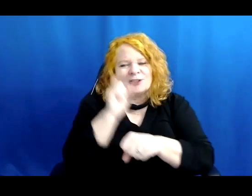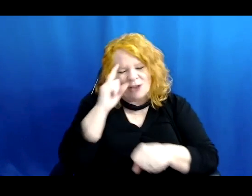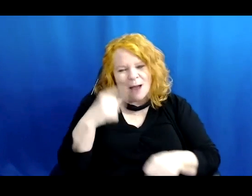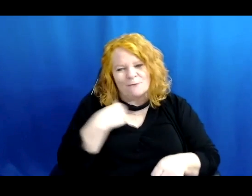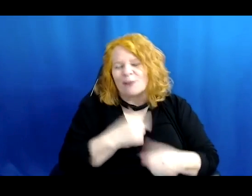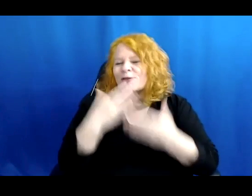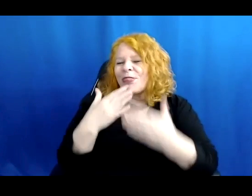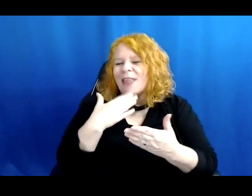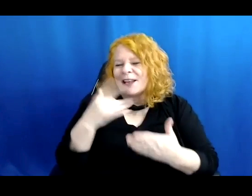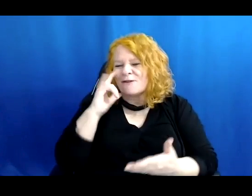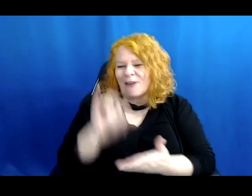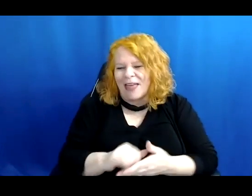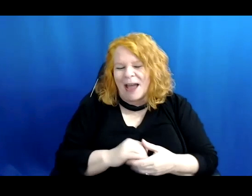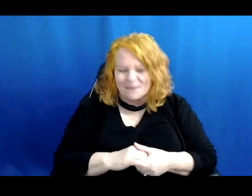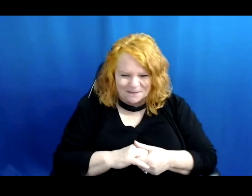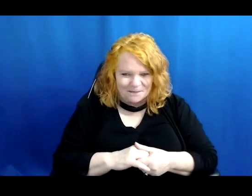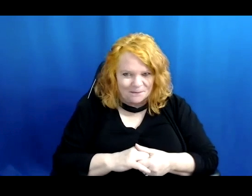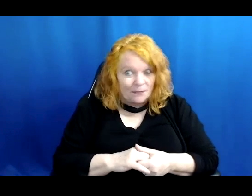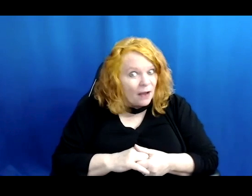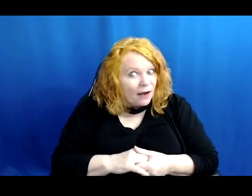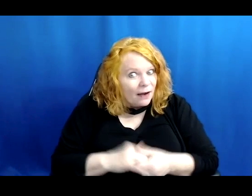you for that. Okay, boys and girls. Here we go.